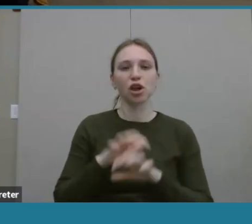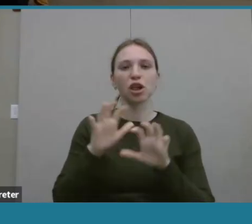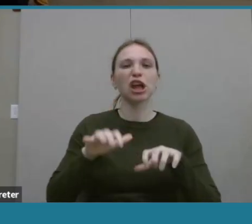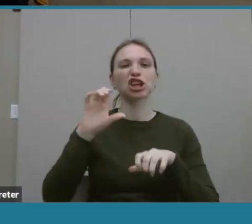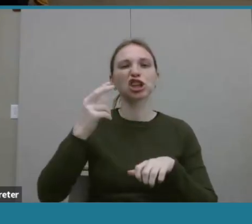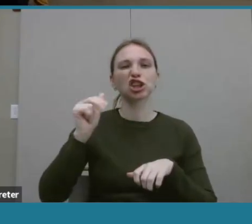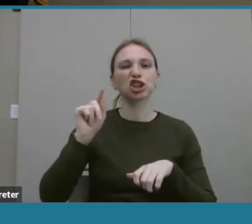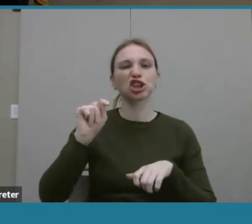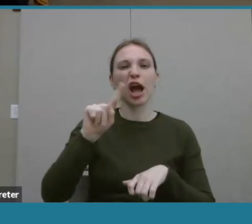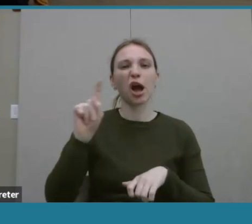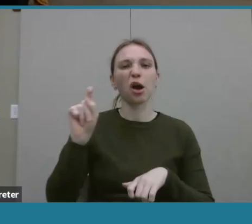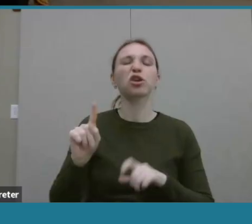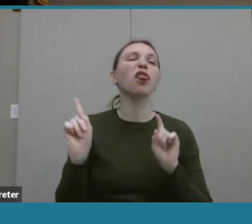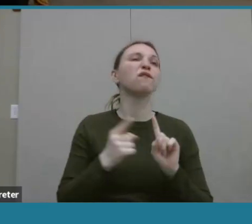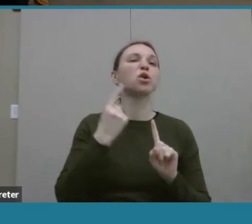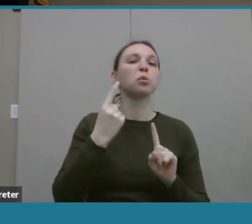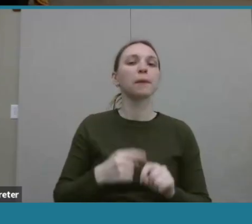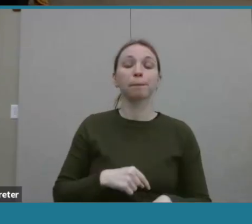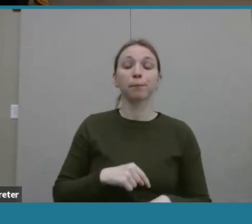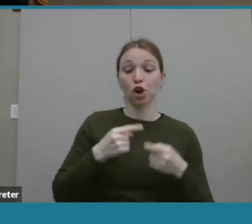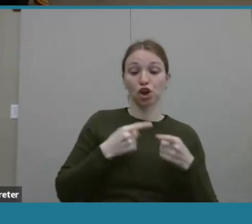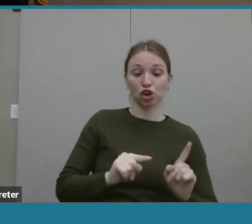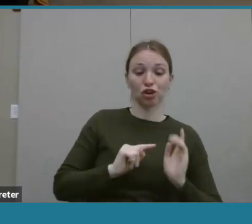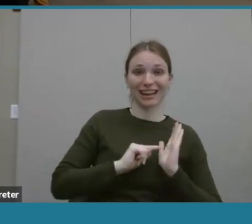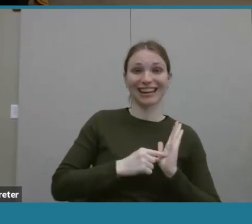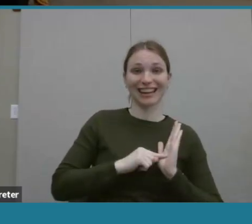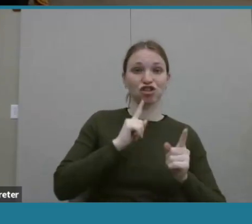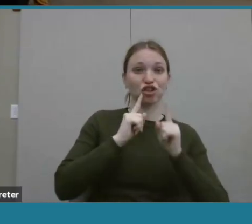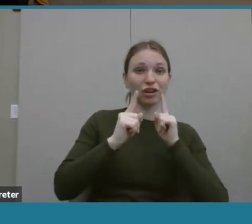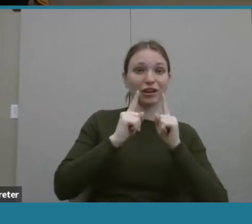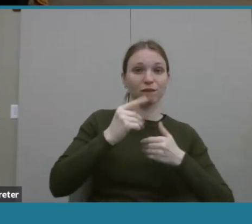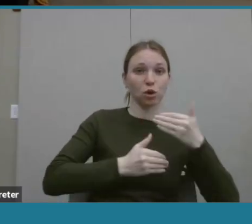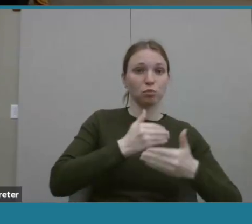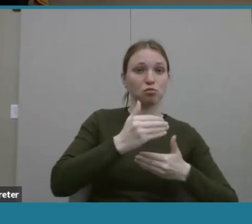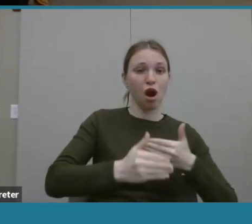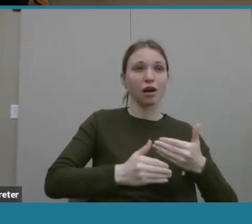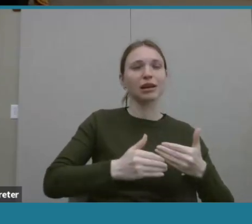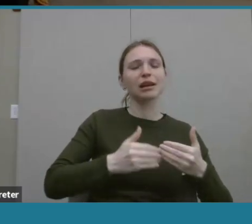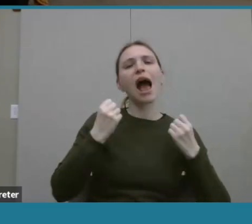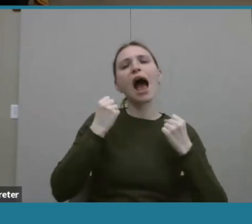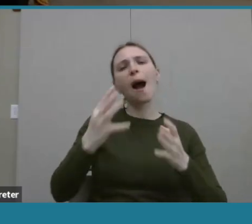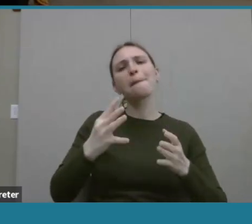So first, during the initial interview process you took to identify areas of work, how many participants did you include?